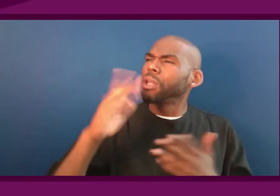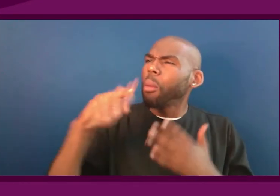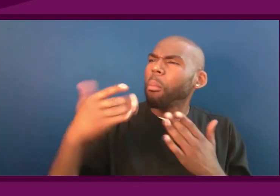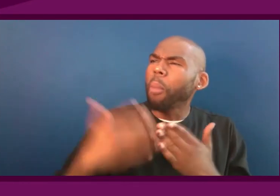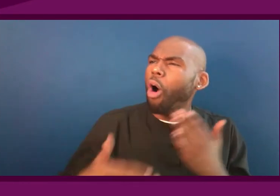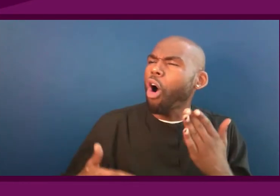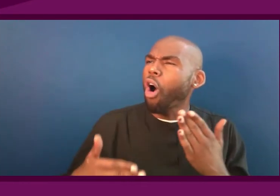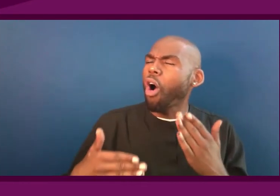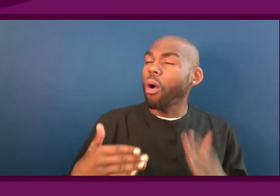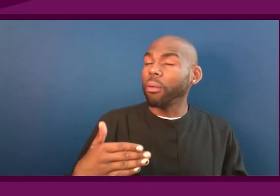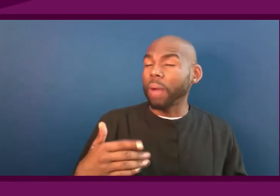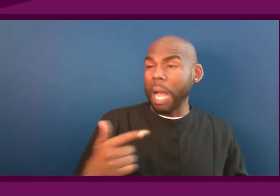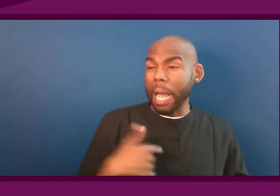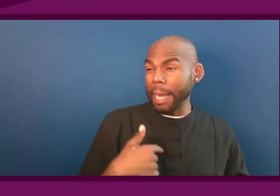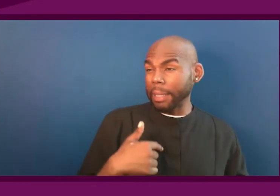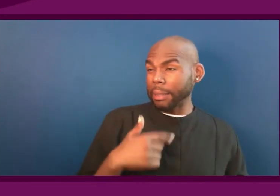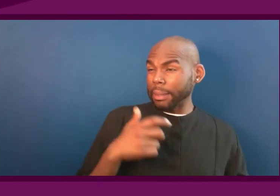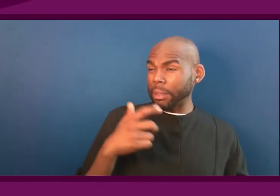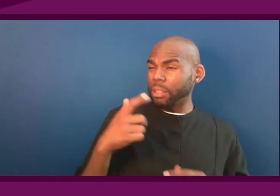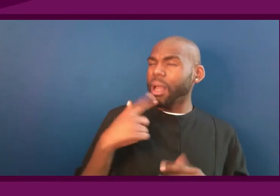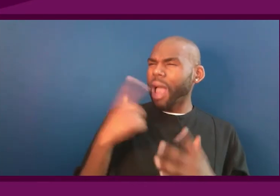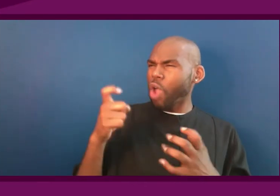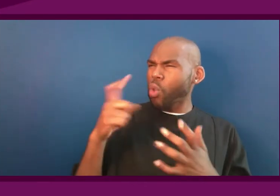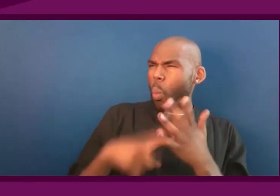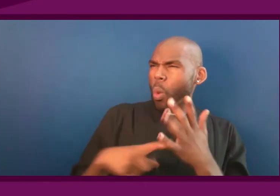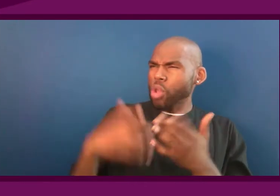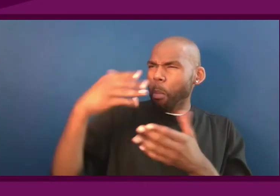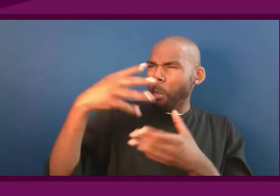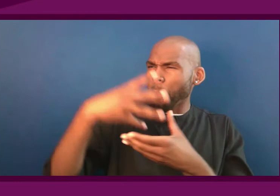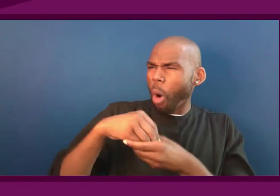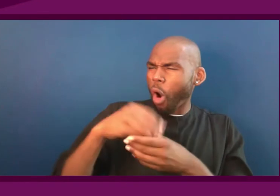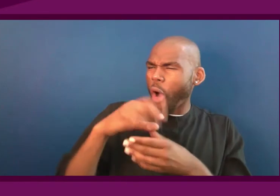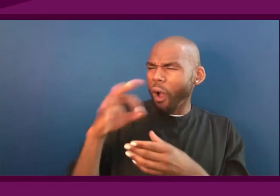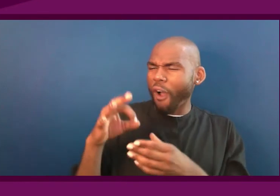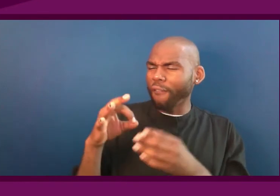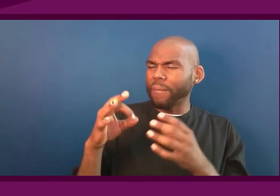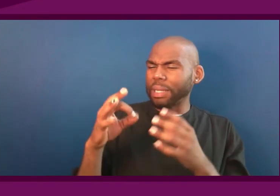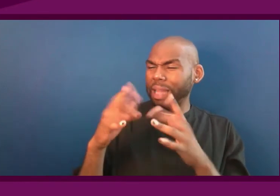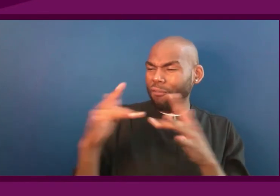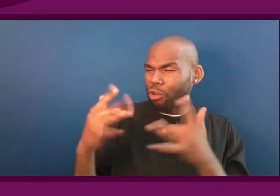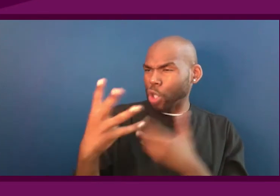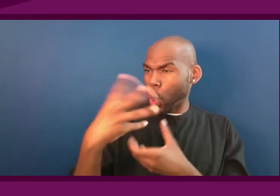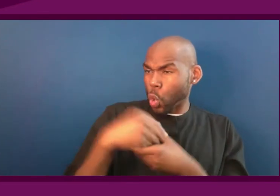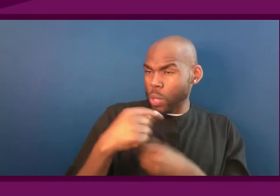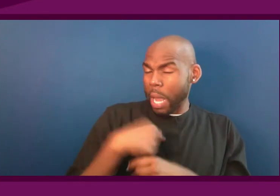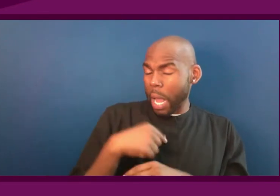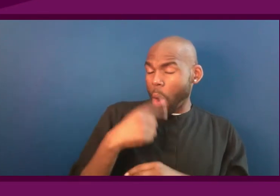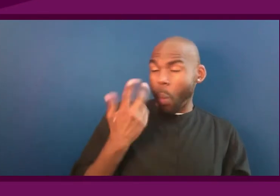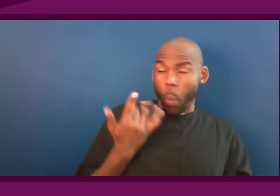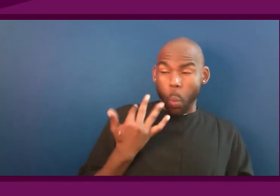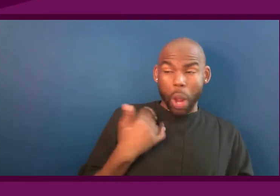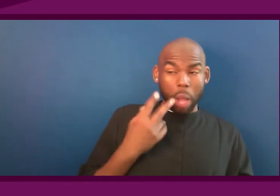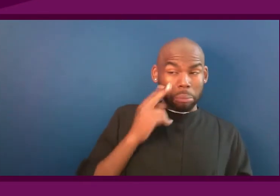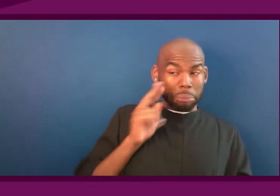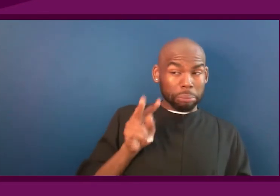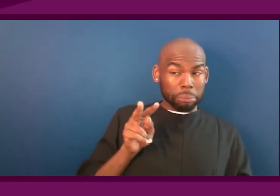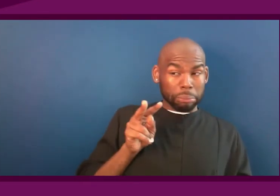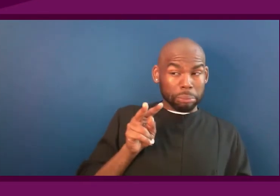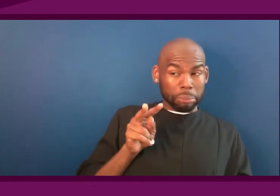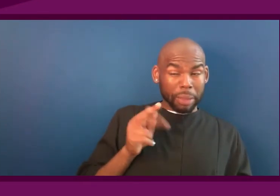But that's what we see as we, the disability community is often not even being included in the diversity inclusion conversations. Ashley Inkumsah: